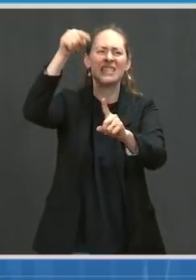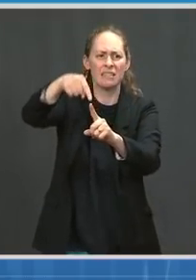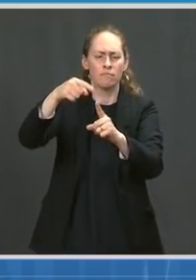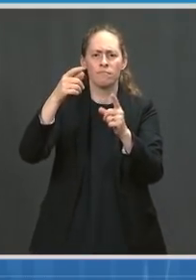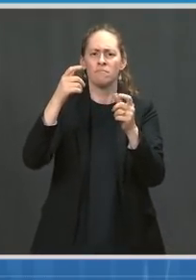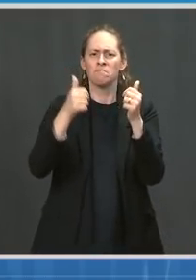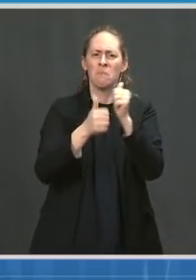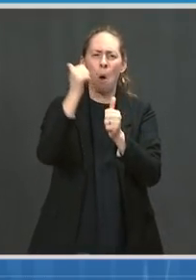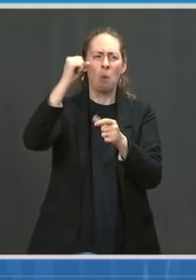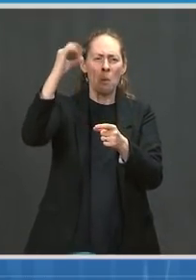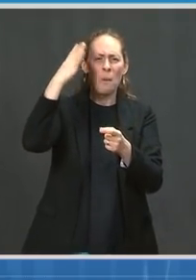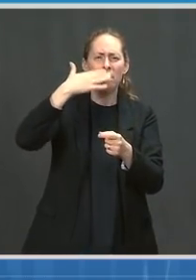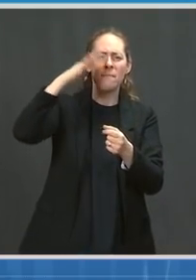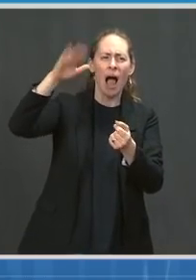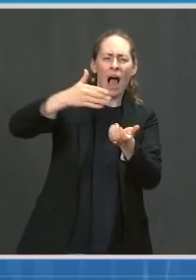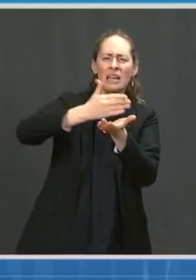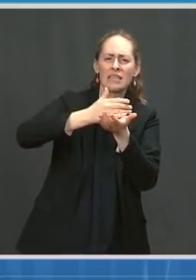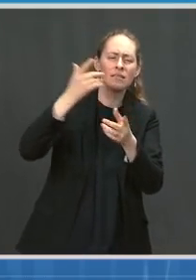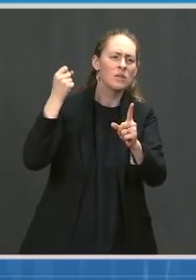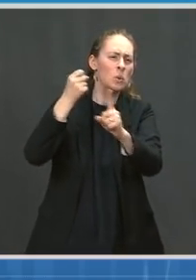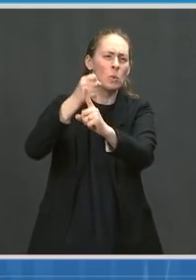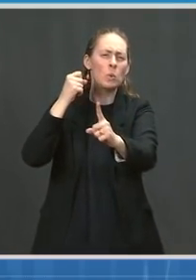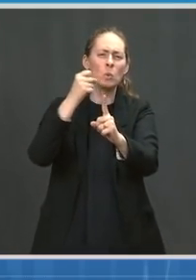into the hands of trusted local messengers.